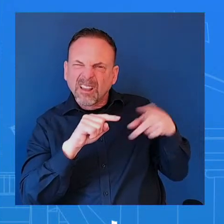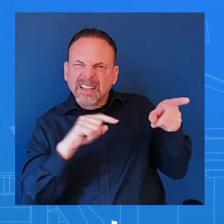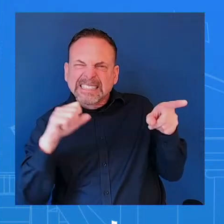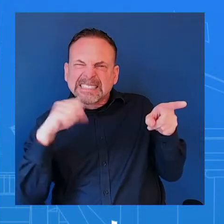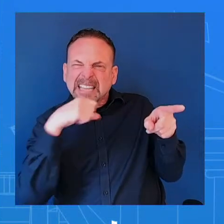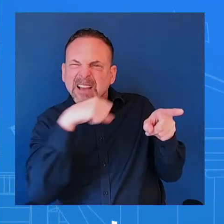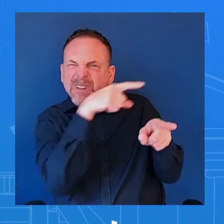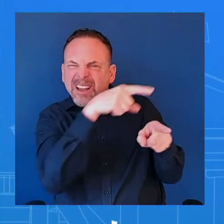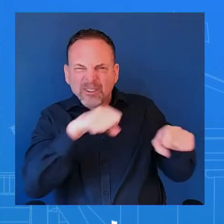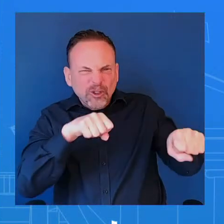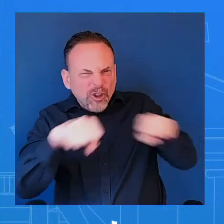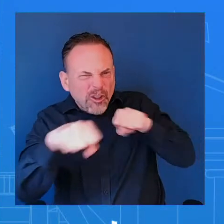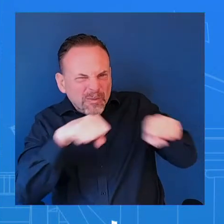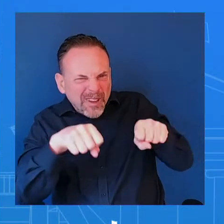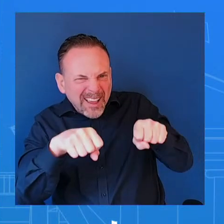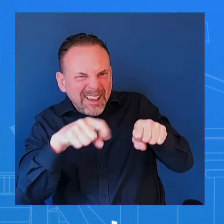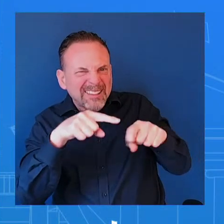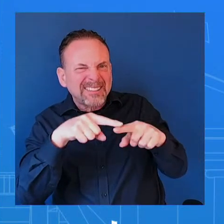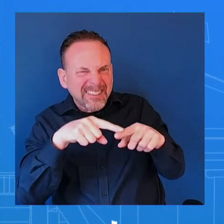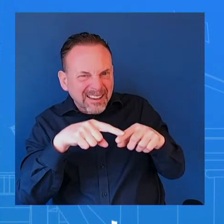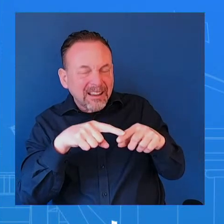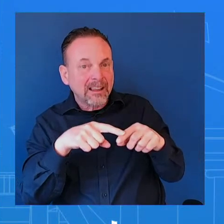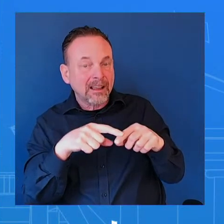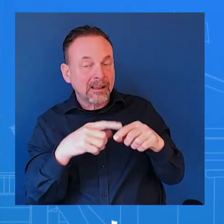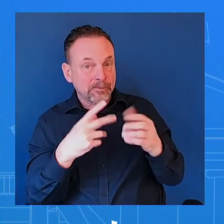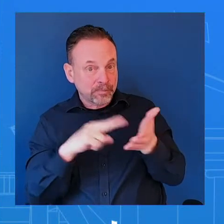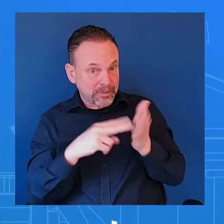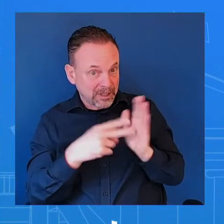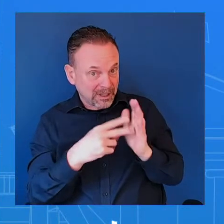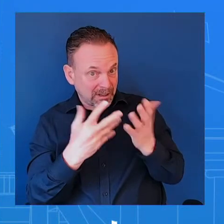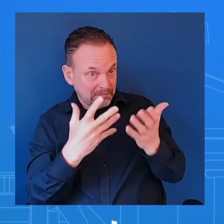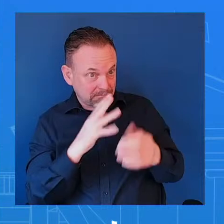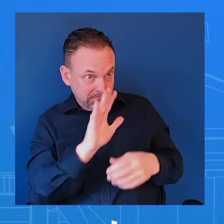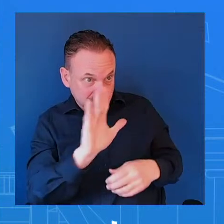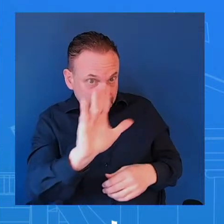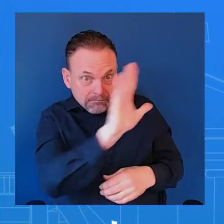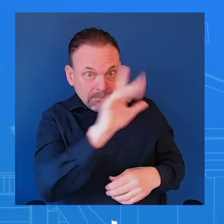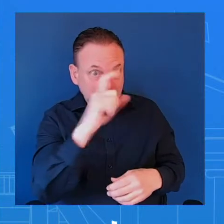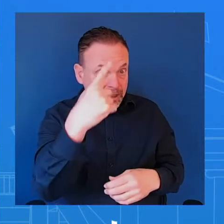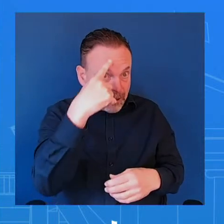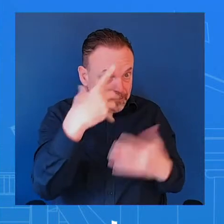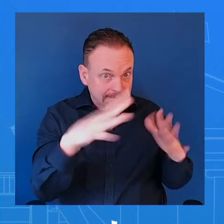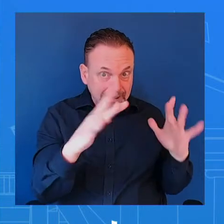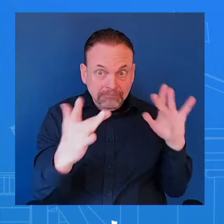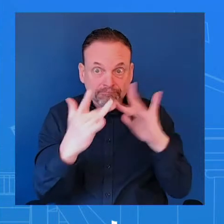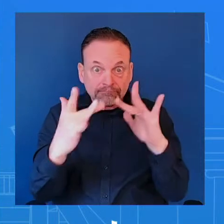And will the U.S. coordinate with China if Taiwan does request any kind of assistance? Ms. Jean-Pierre: So, what I will say is that